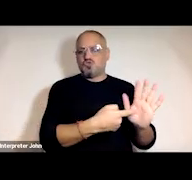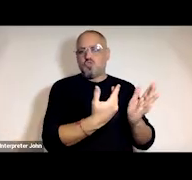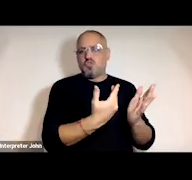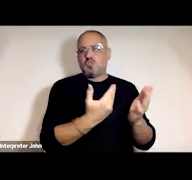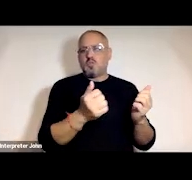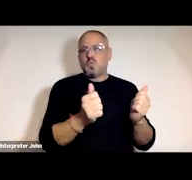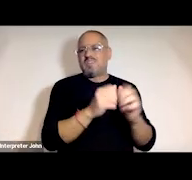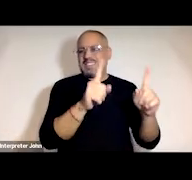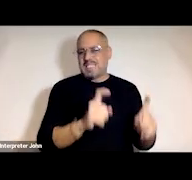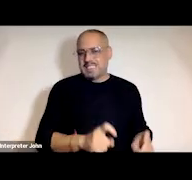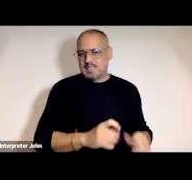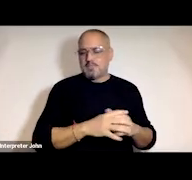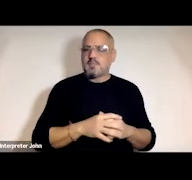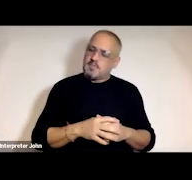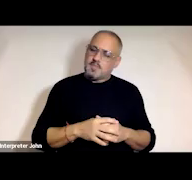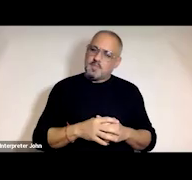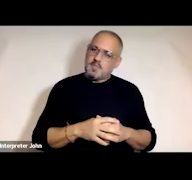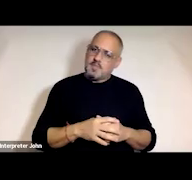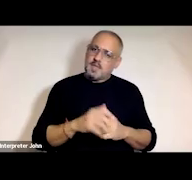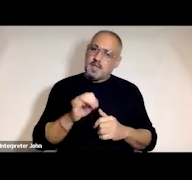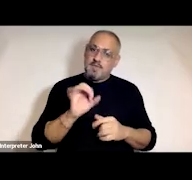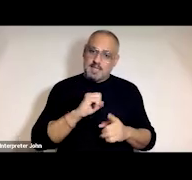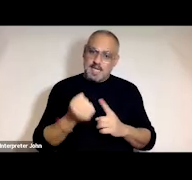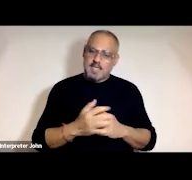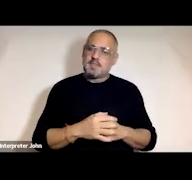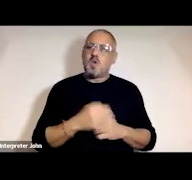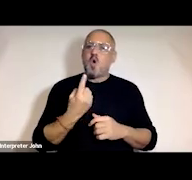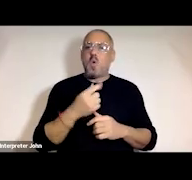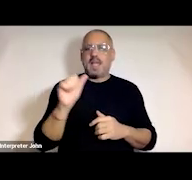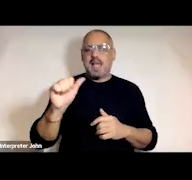And so if that's the case, then only A is needed.